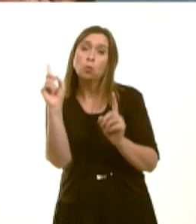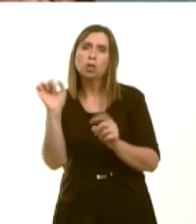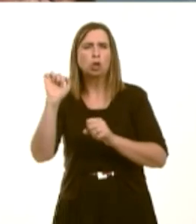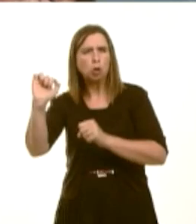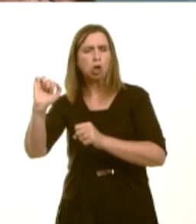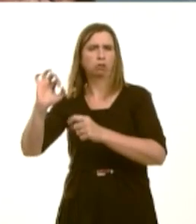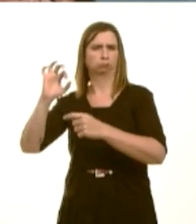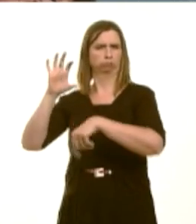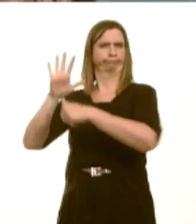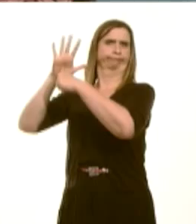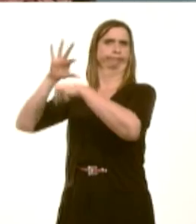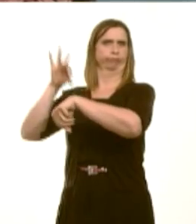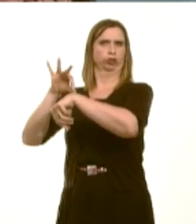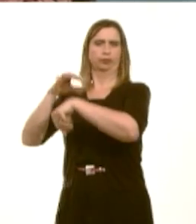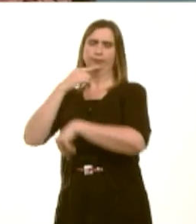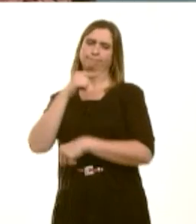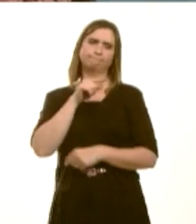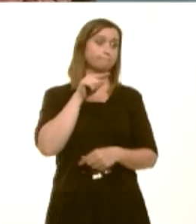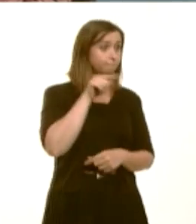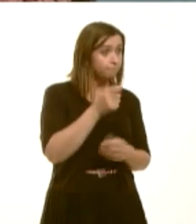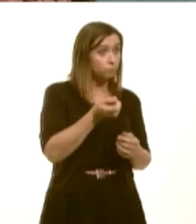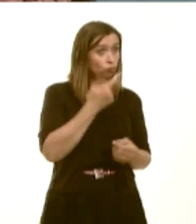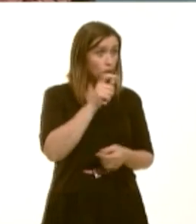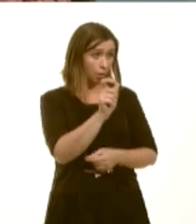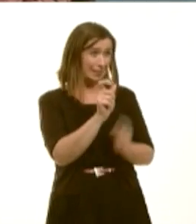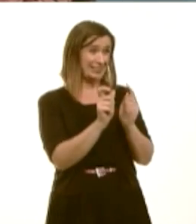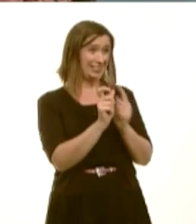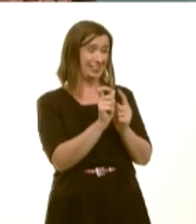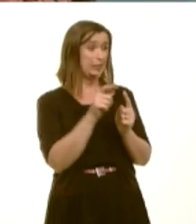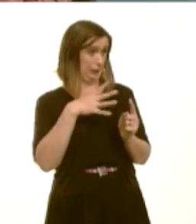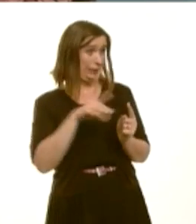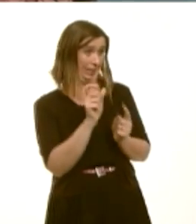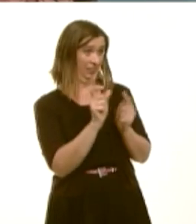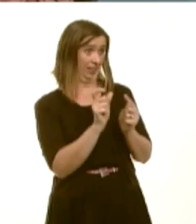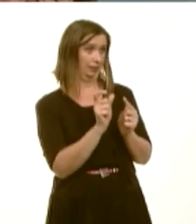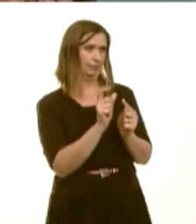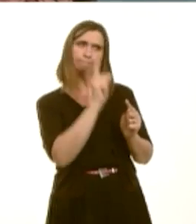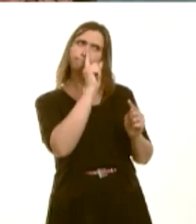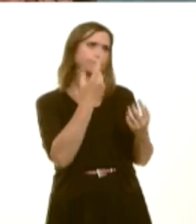she would not be able to access the drugs that she would require. You just said in response